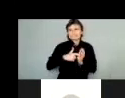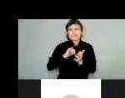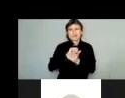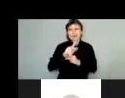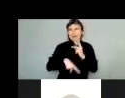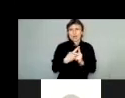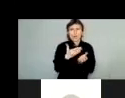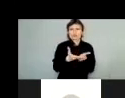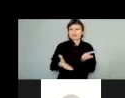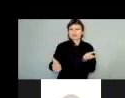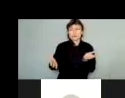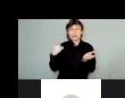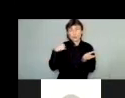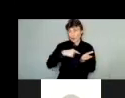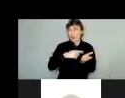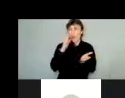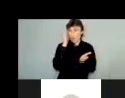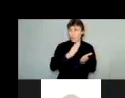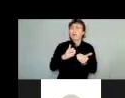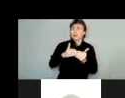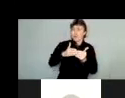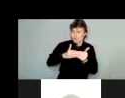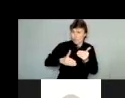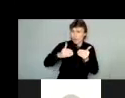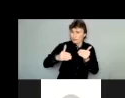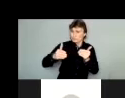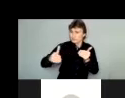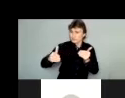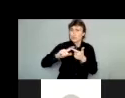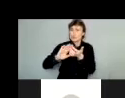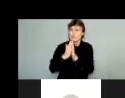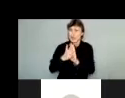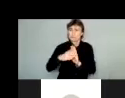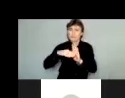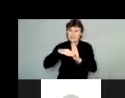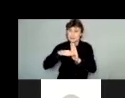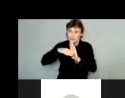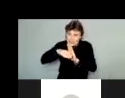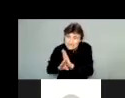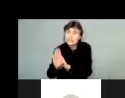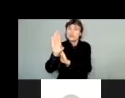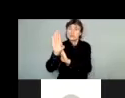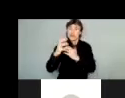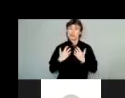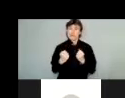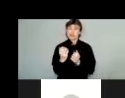the pandemic and into this real recovery phase, we will start to see the deep impacts really